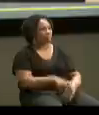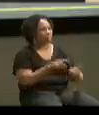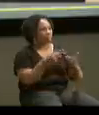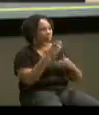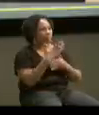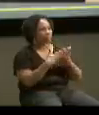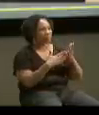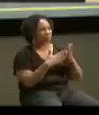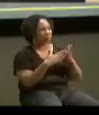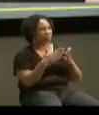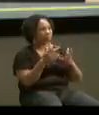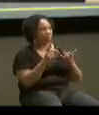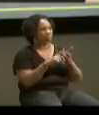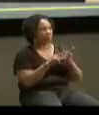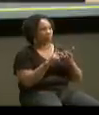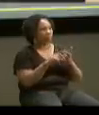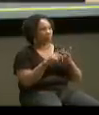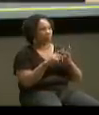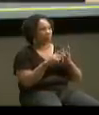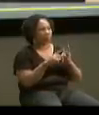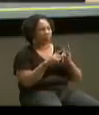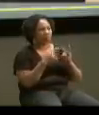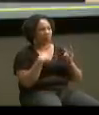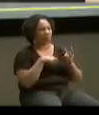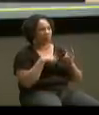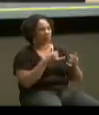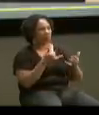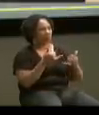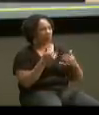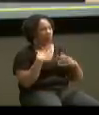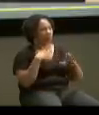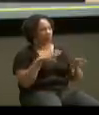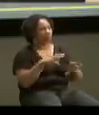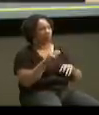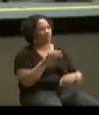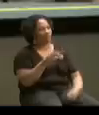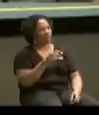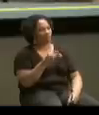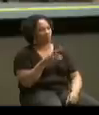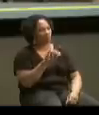SECOND PART TO THAT QUESTION, WE ARE CURRENTLY DOING AN AIR